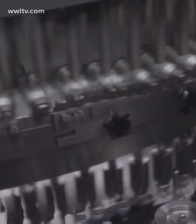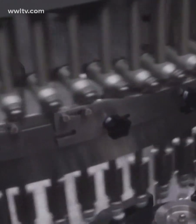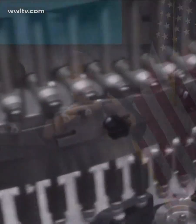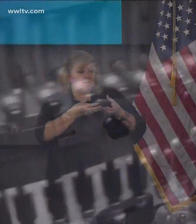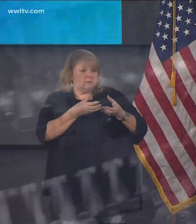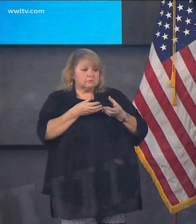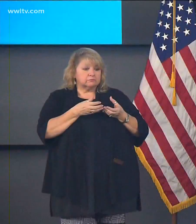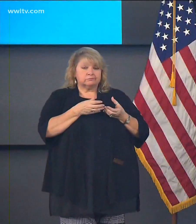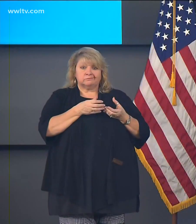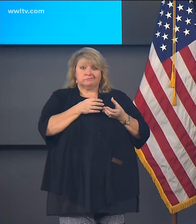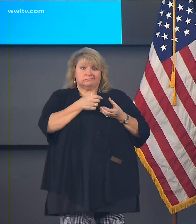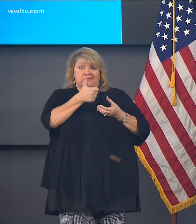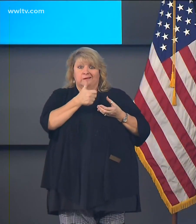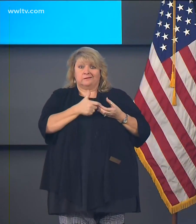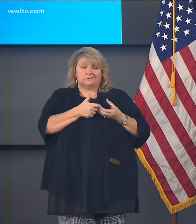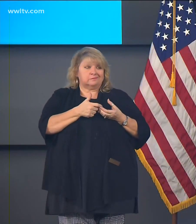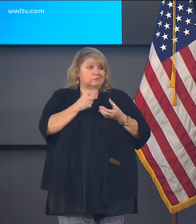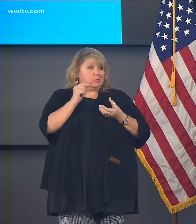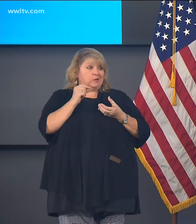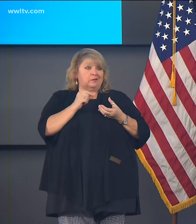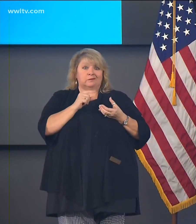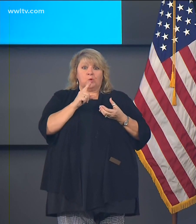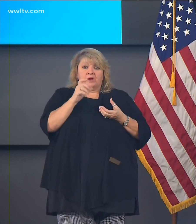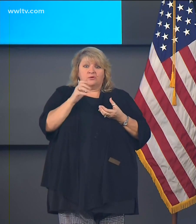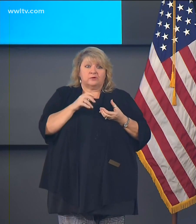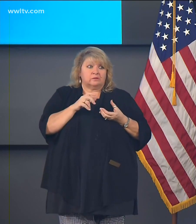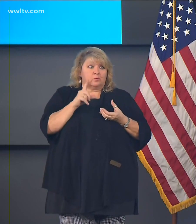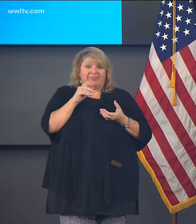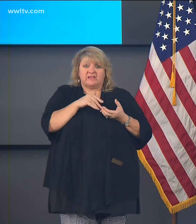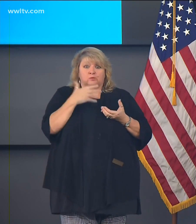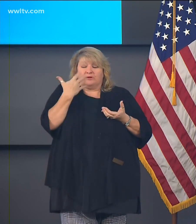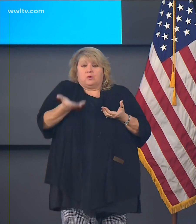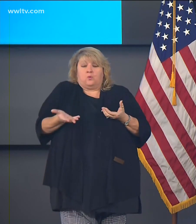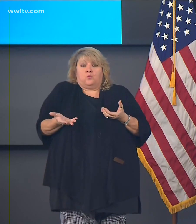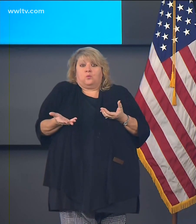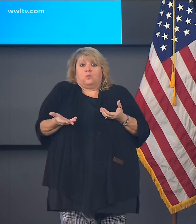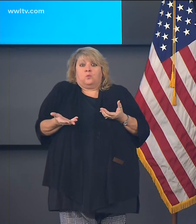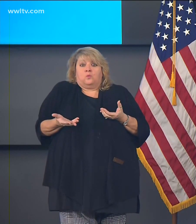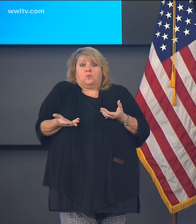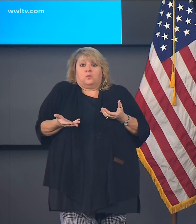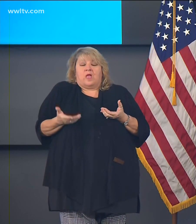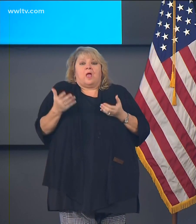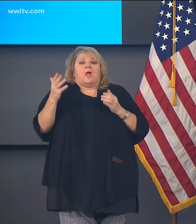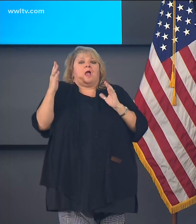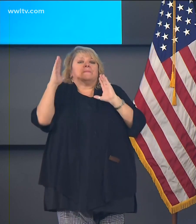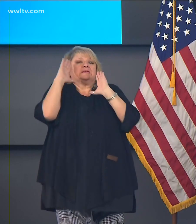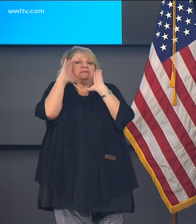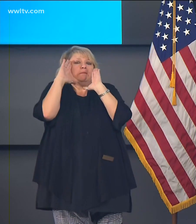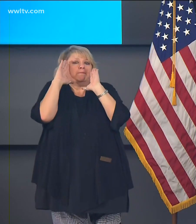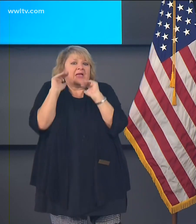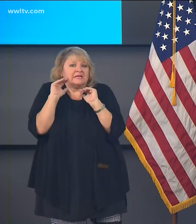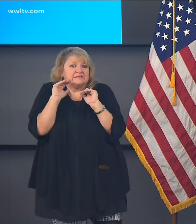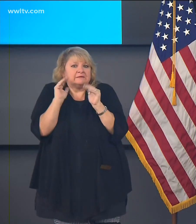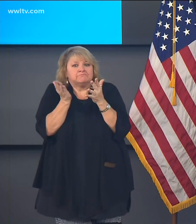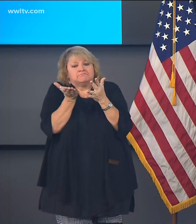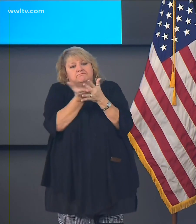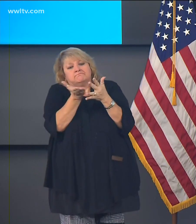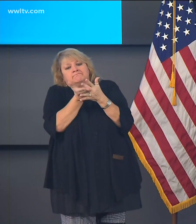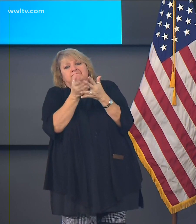IN MID-DECEMBER THE FIRST IN MID-DECEMBER THE FIRST DOSES IN MID-DECEMBER THE FIRST DOSES OF IN MID-DECEMBER THE FIRST DOSES OF KOBE IN MID-DECEMBER THE FIRST DOSES OF KOBE 19 IN MID-DECEMBER THE FIRST DOSES OF KOBE 19 VACCINES IN MID-DECEMBER THE FIRST DOSES OF KOBE 19 VACCINES WILL DOSES OF KOBE 19 VACCINES WILL DOSES OF KOBE 19 VACCINES WILL LIKELY DOSES OF KOBE 19 VACCINES WILL LIKELY BE DOSES OF KOBE 19 VACCINES WILL LIKELY BE ADMINISTERED DOSES OF KOBE 19 VACCINES WILL LIKELY BE ADMINISTERED IN LIKELY BE ADMINISTERED IN LIKELY BE ADMINISTERED IN LOUISIANA LIKELY BE ADMINISTERED IN LOUISIANA >>. LOUISIANA >>. LOUISIANA >>. I LOUISIANA >>. I HAVE LOUISIANA >>. I HAVE EVERY LOUISIANA >>. I HAVE EVERY EXPECTATION LOUISIANA >>. I HAVE EVERY EXPECTATION THAT I HAVE EVERY EXPECTATION THAT